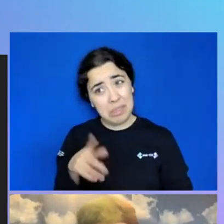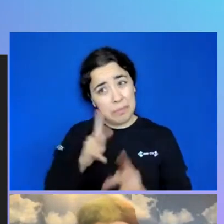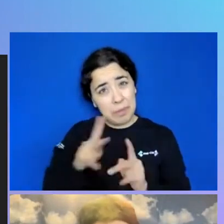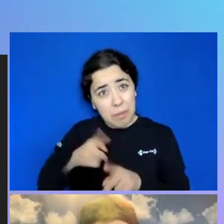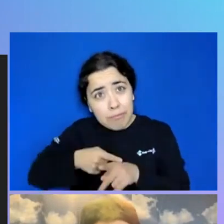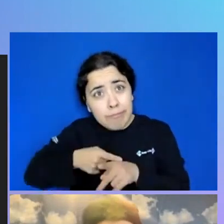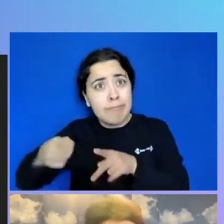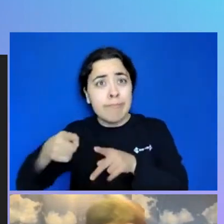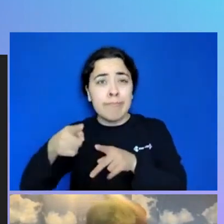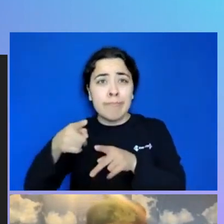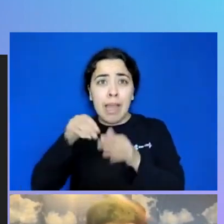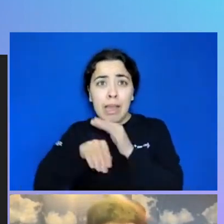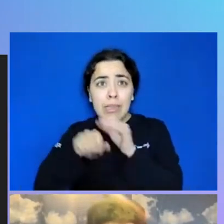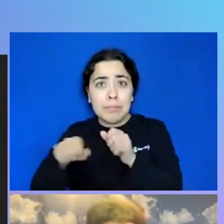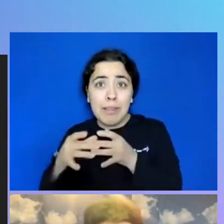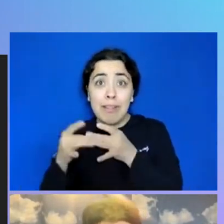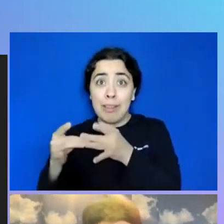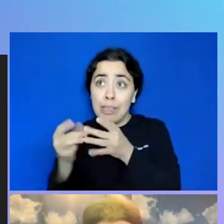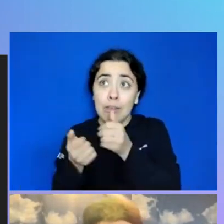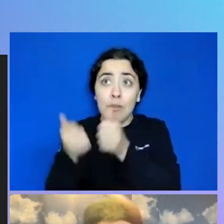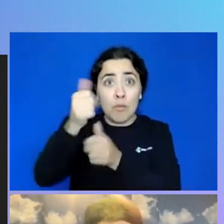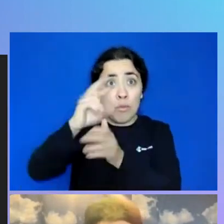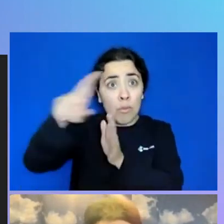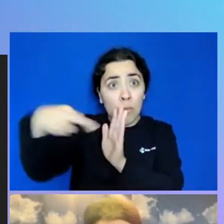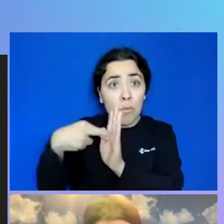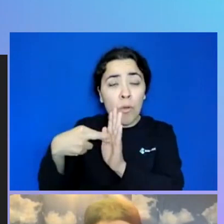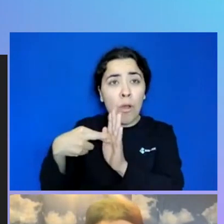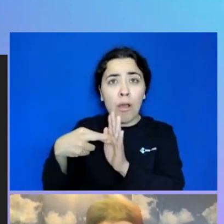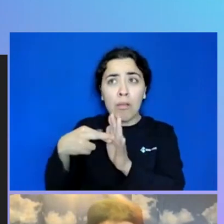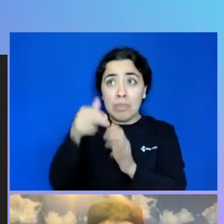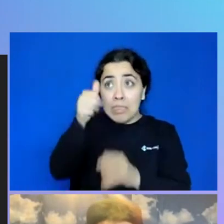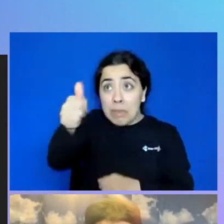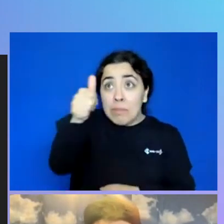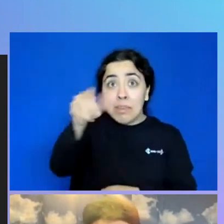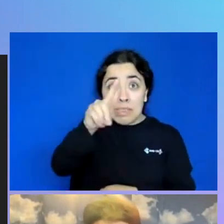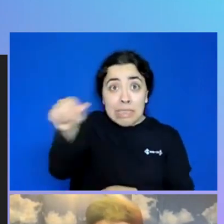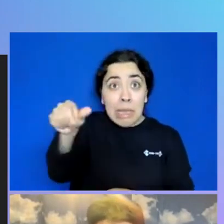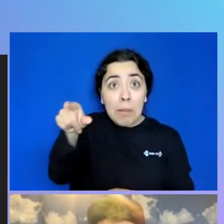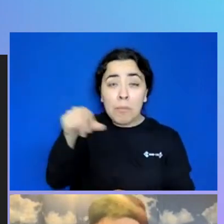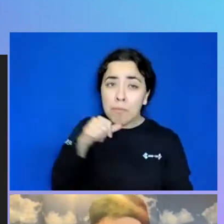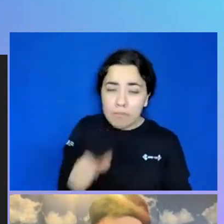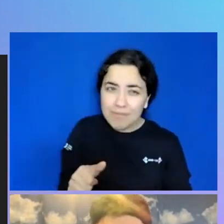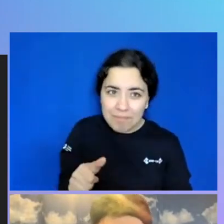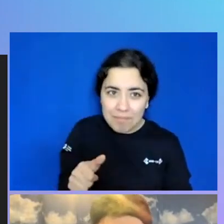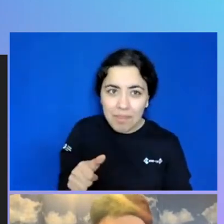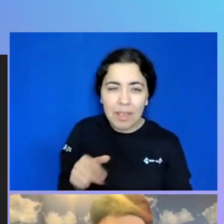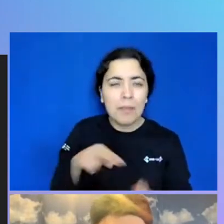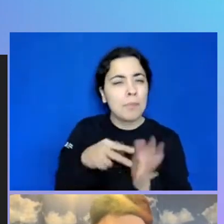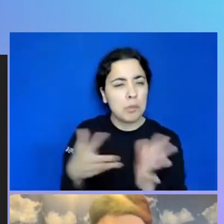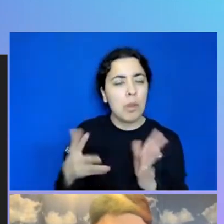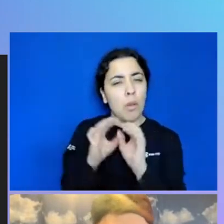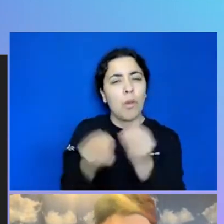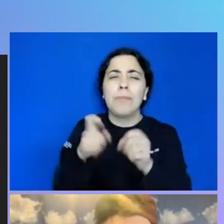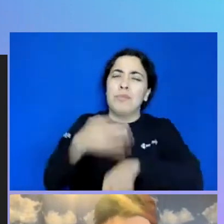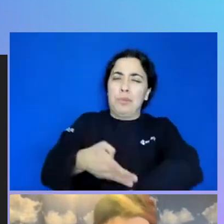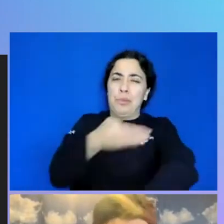have to do more, uh, one of the things that they could do is